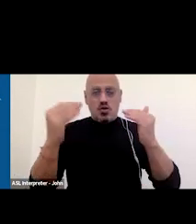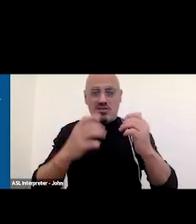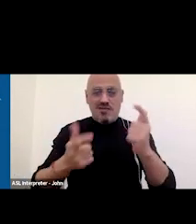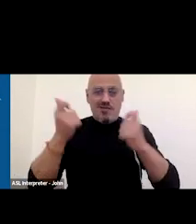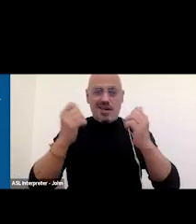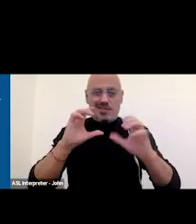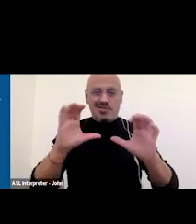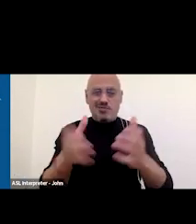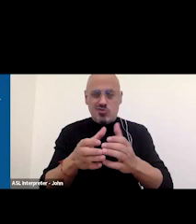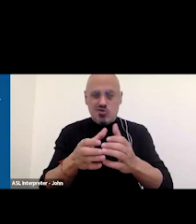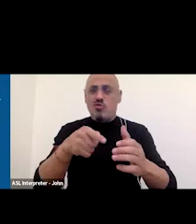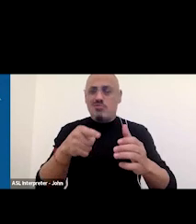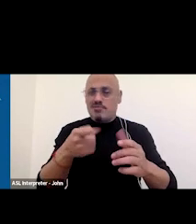of those experiencing homelessness,